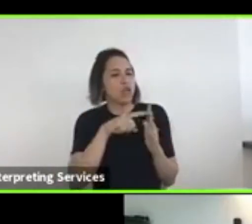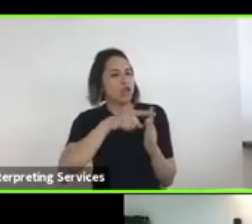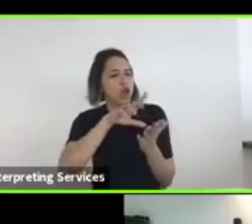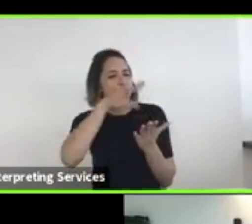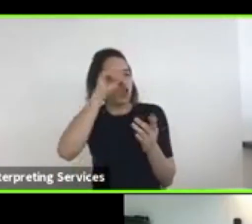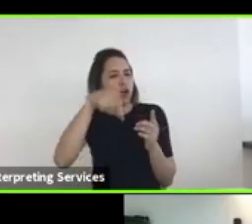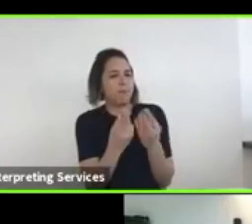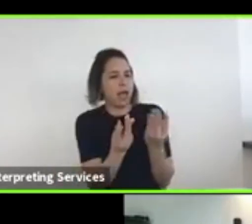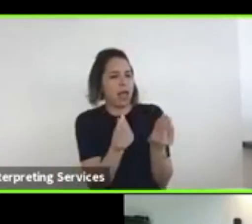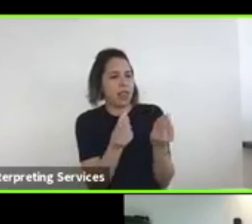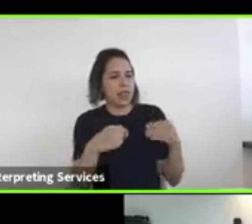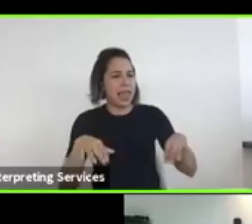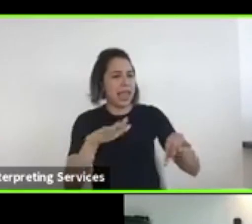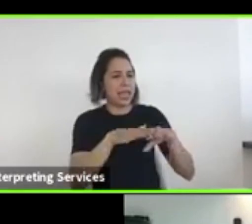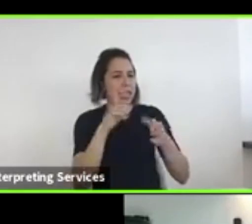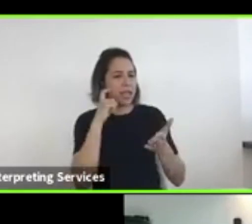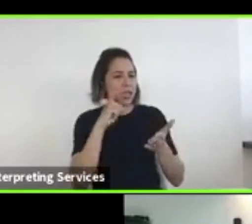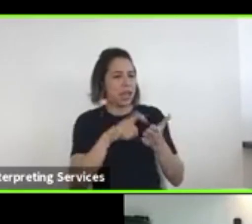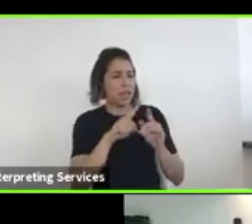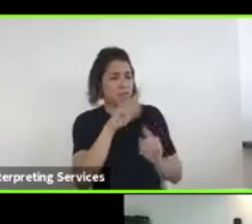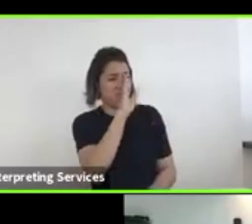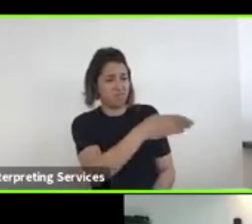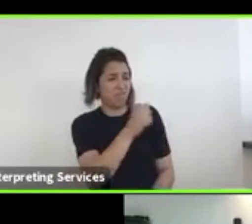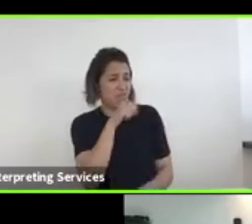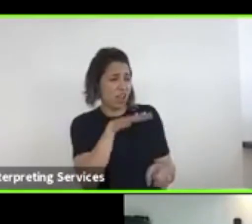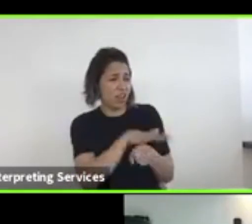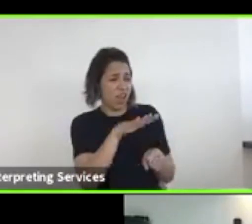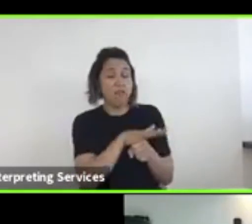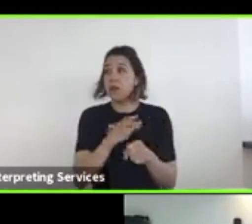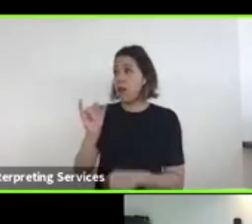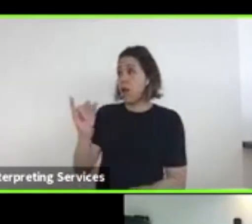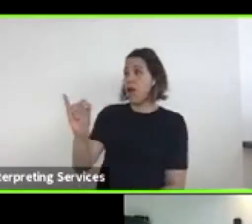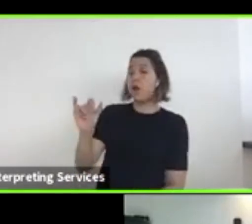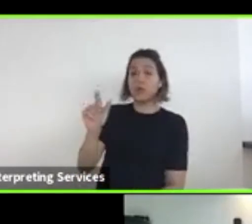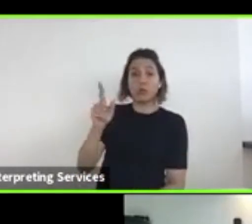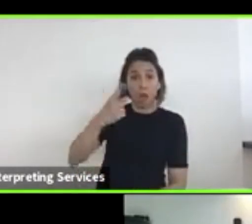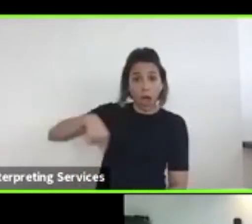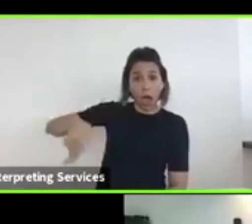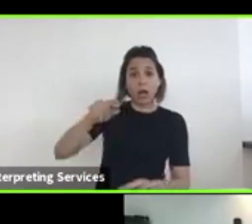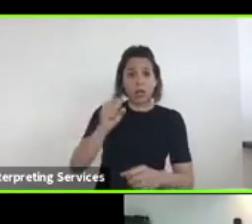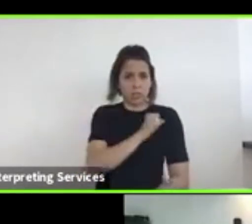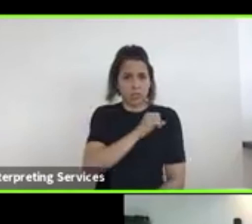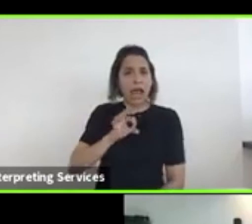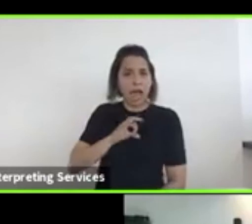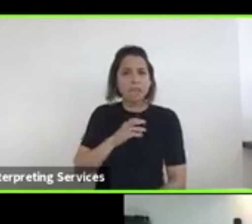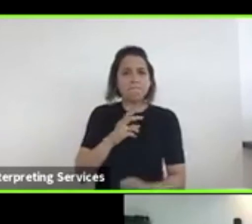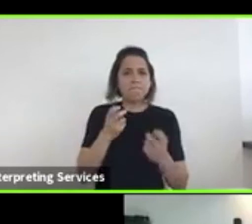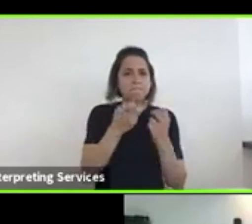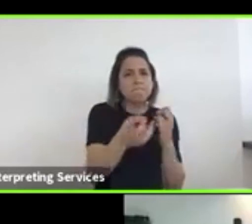AND THEN WE SAT DOWN AS A STAFF AND, LIKE, OKAY, HOW DO INDIGENOUS -- LIKE, WHAT